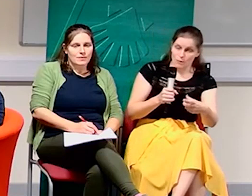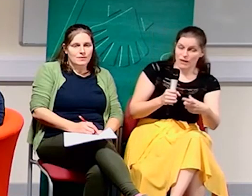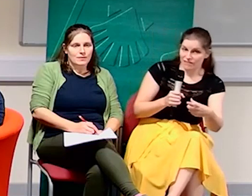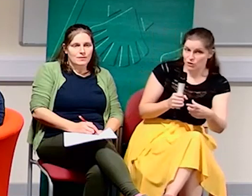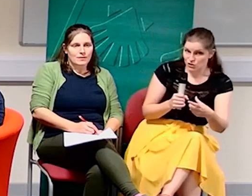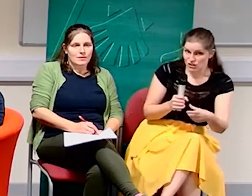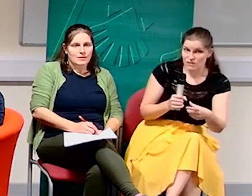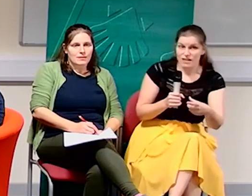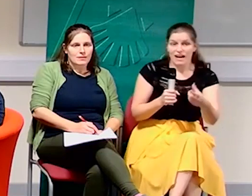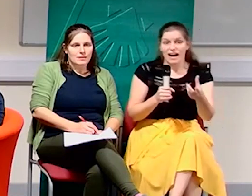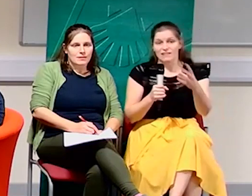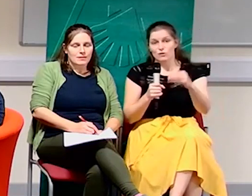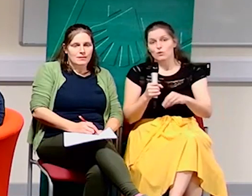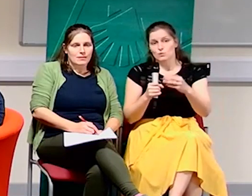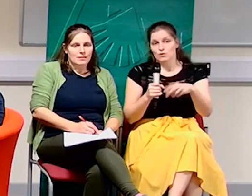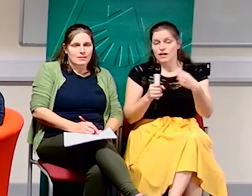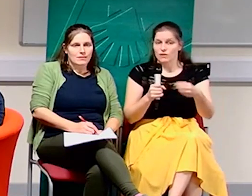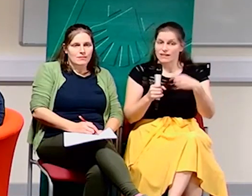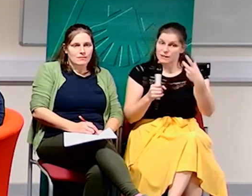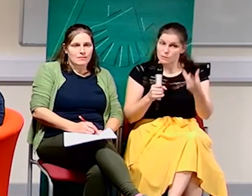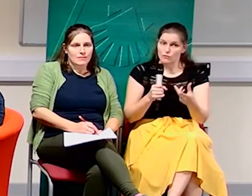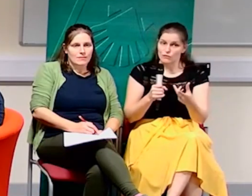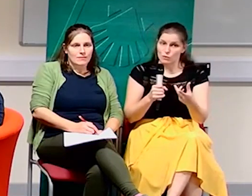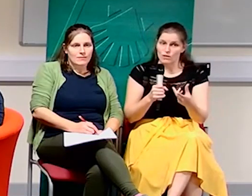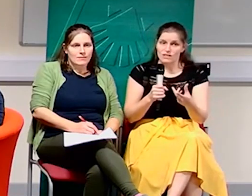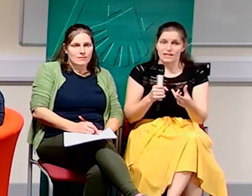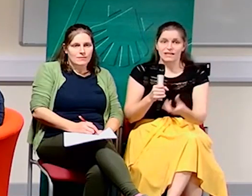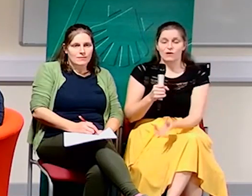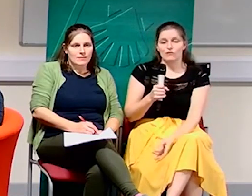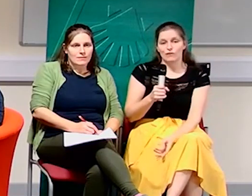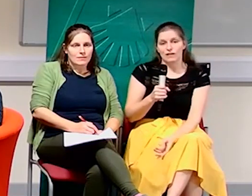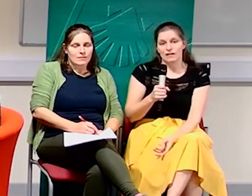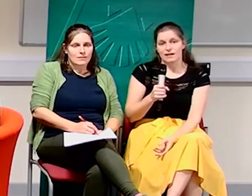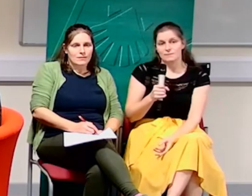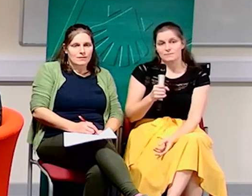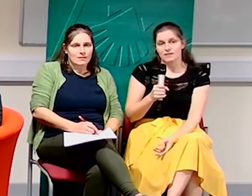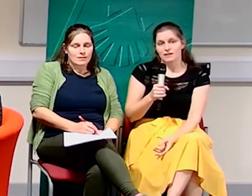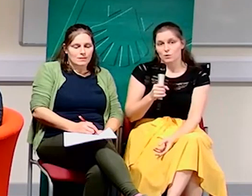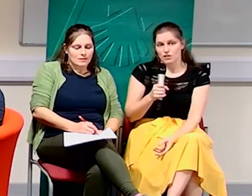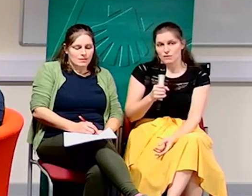hearing loss use and it records what's going on it can improve the quality of the um audio as